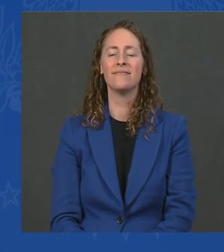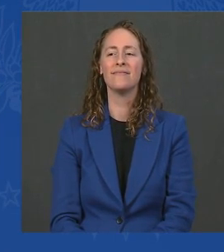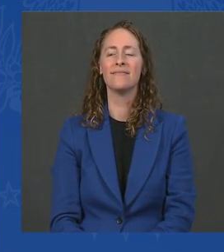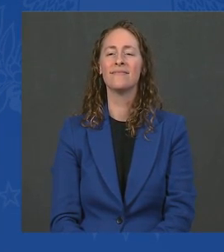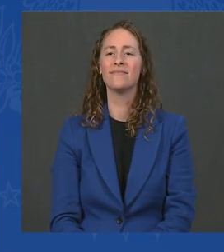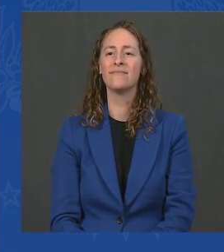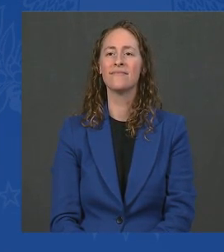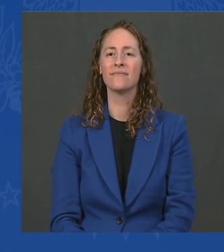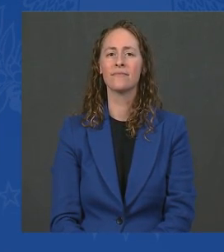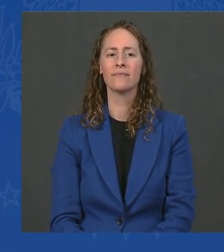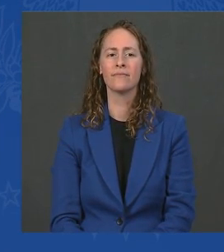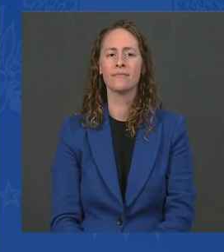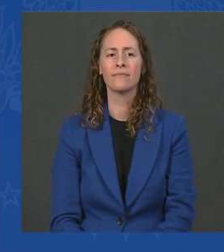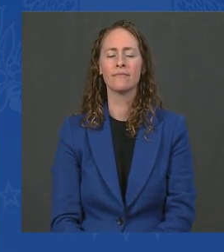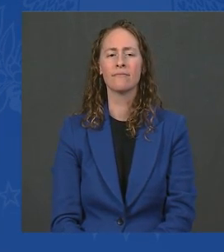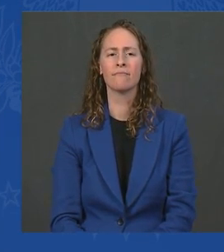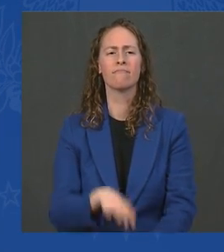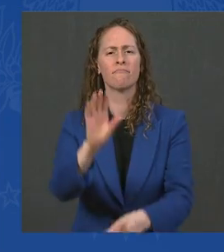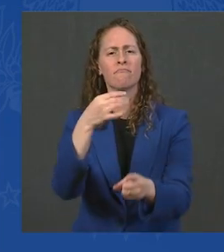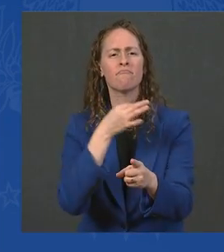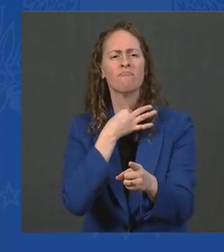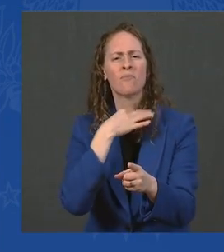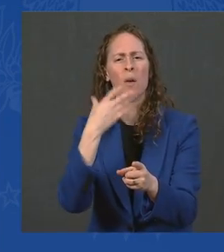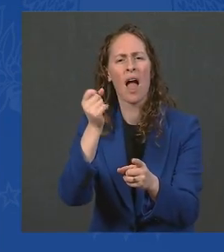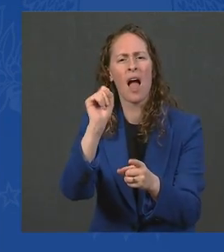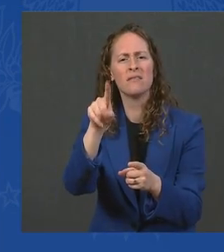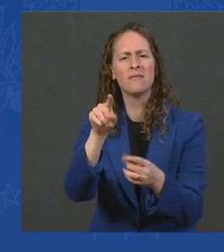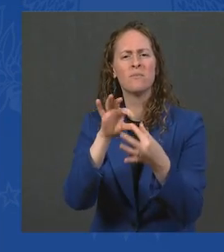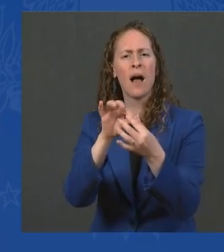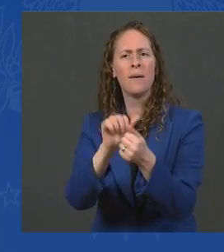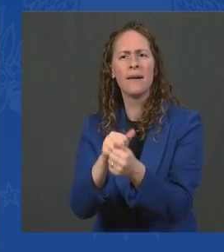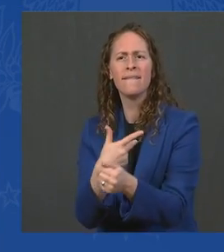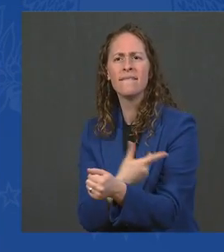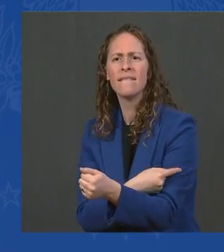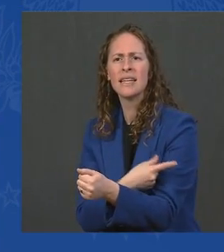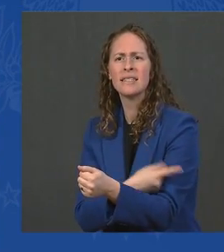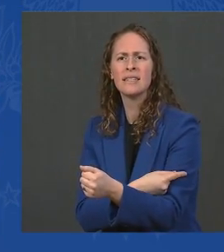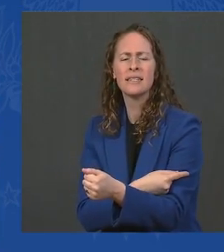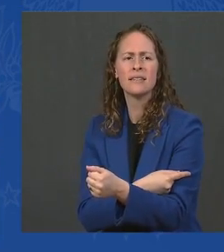who are threatening to challenge it in court? The President: "Have at it."